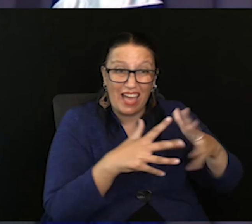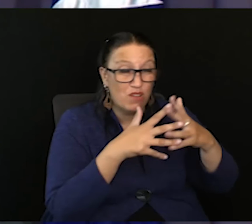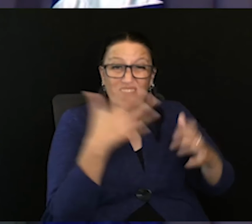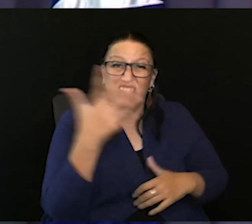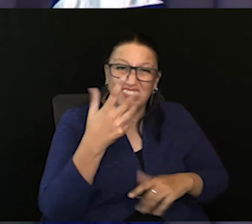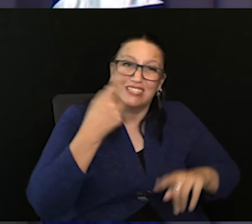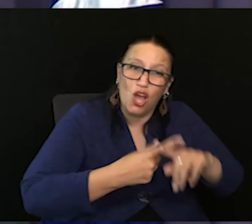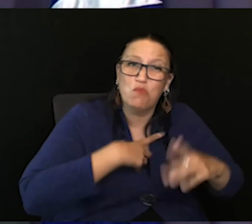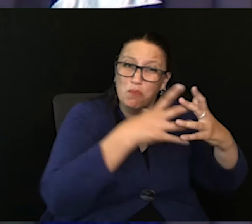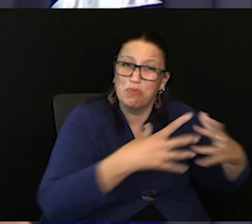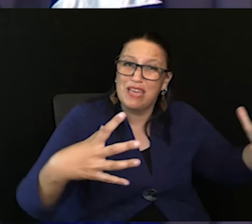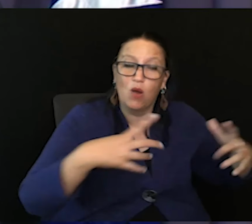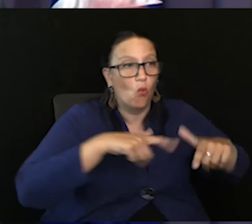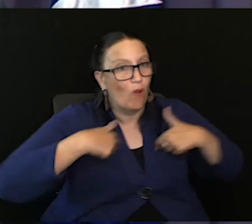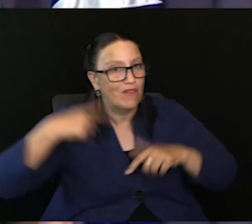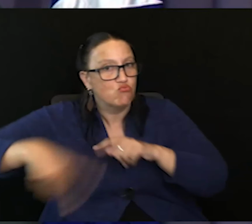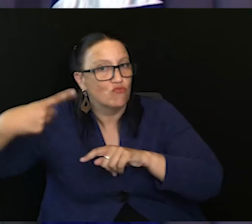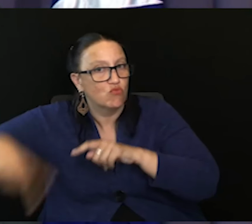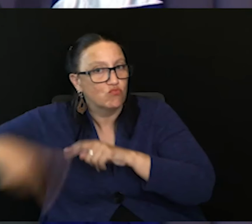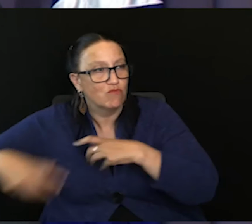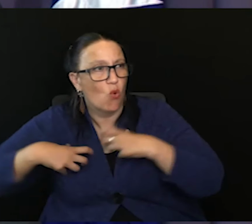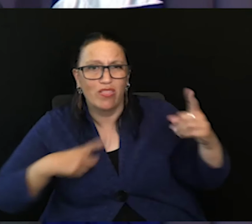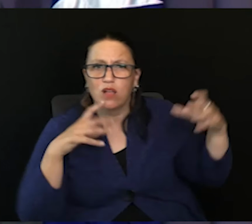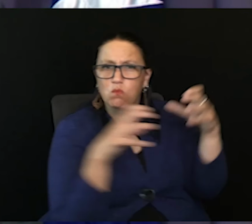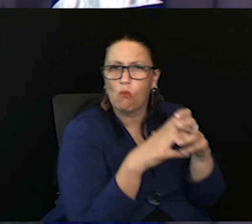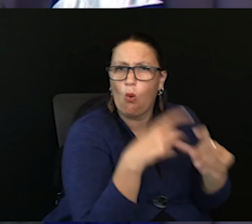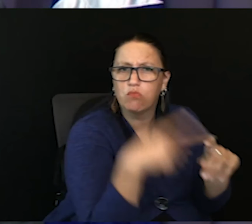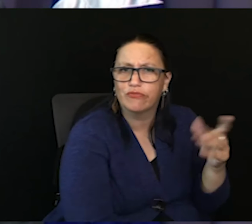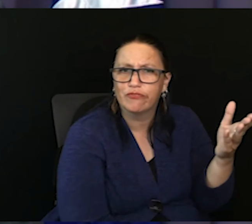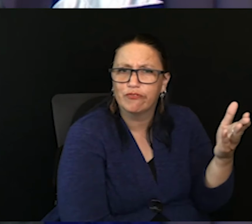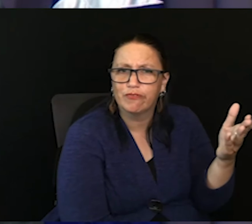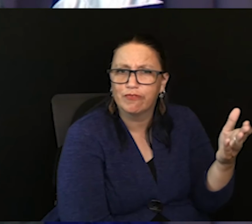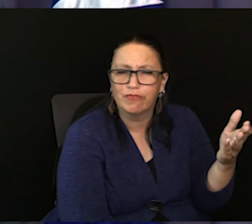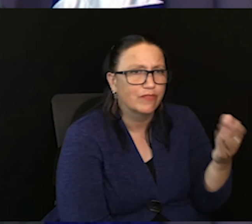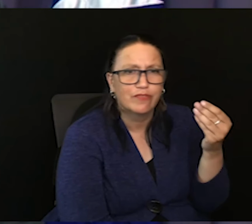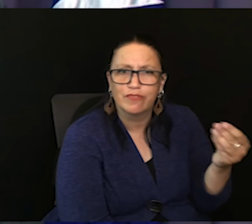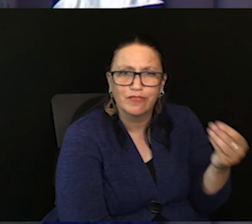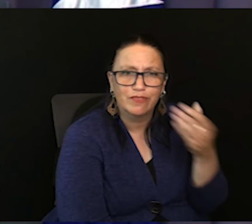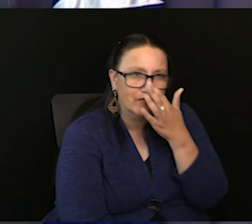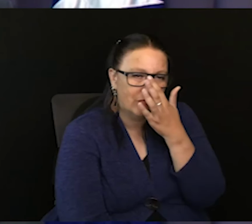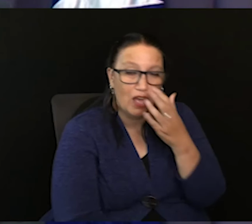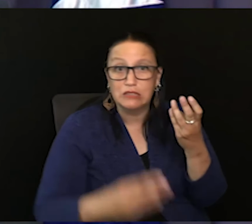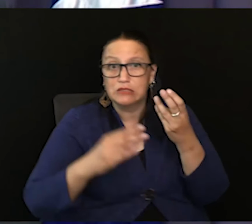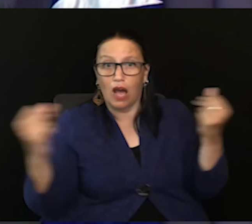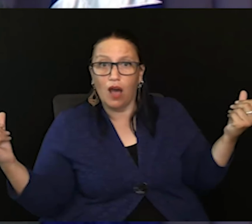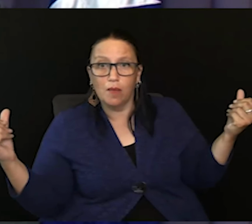So we've been working all through the Christmas and New Year period looking at and approving RATs when we have the data. But we're getting a lot of false claims, "Oh, well,